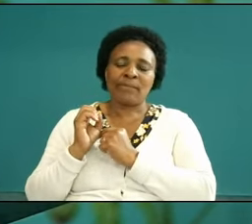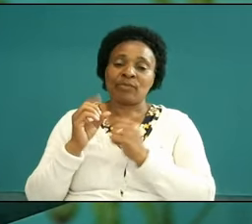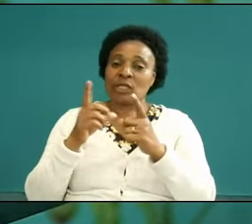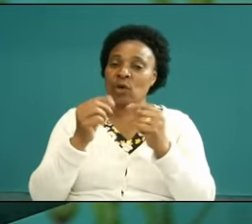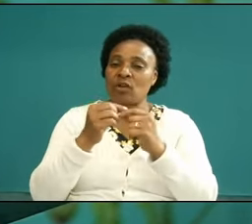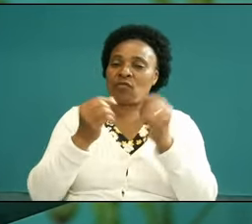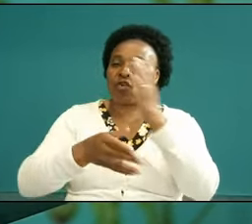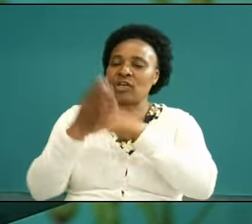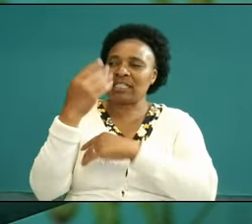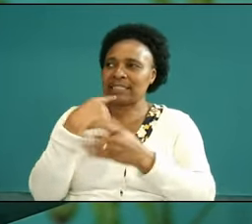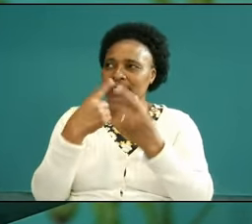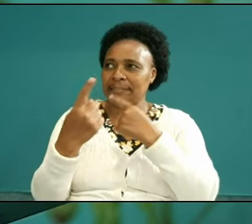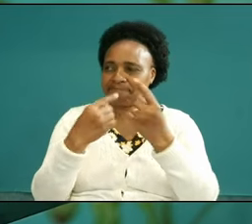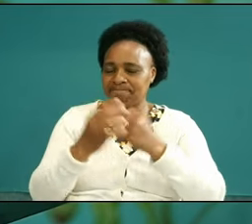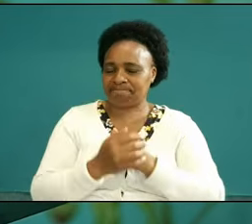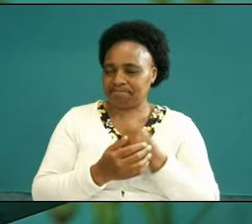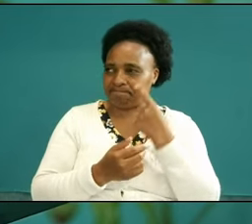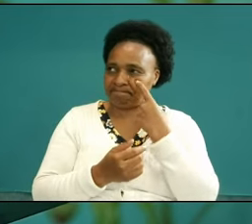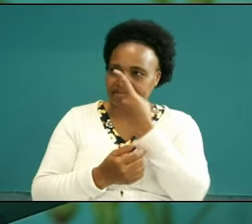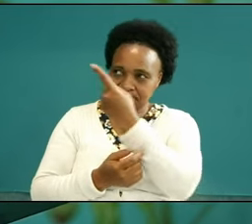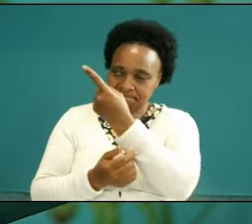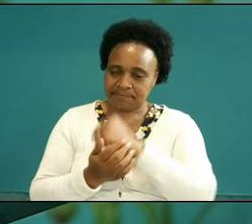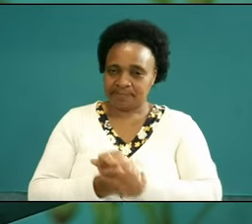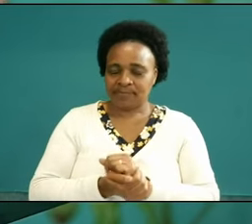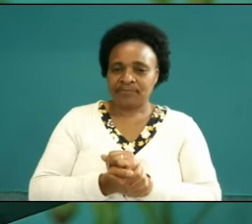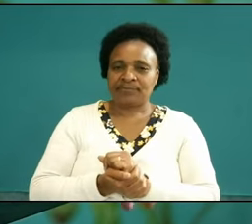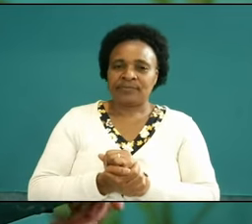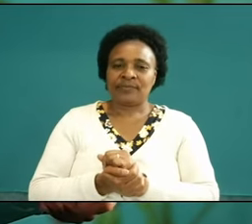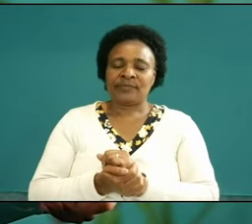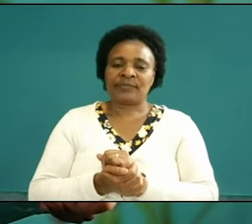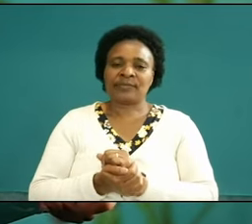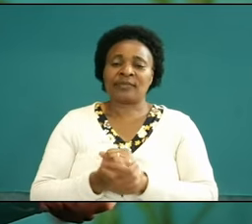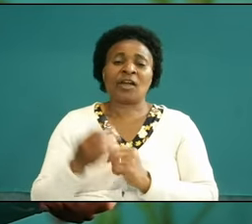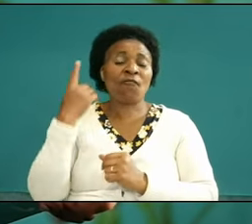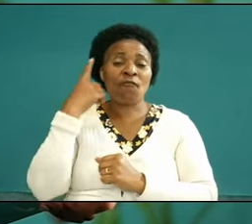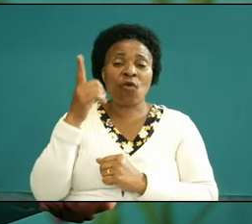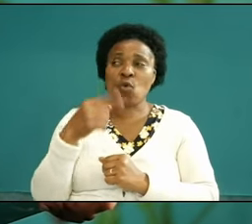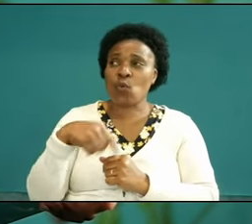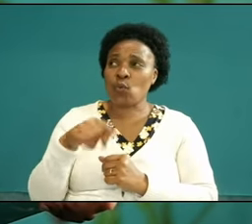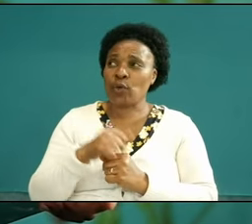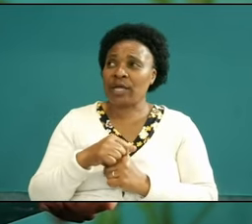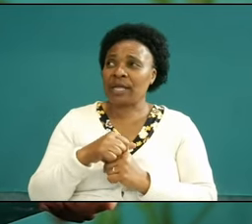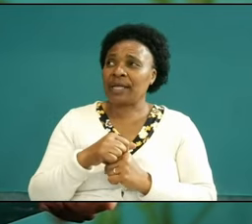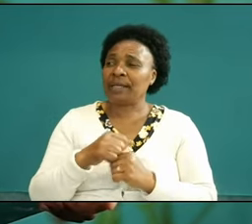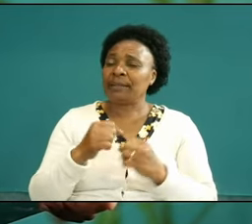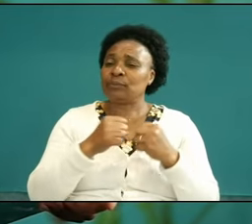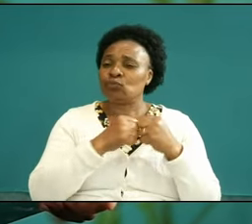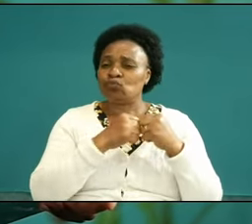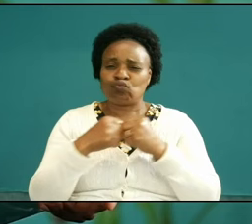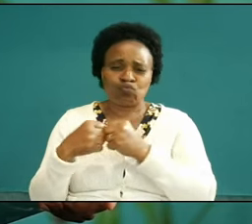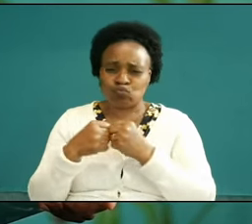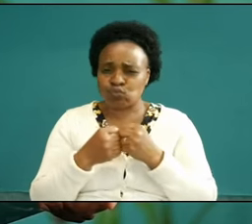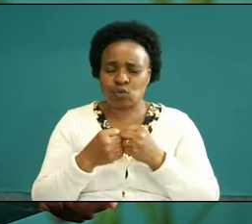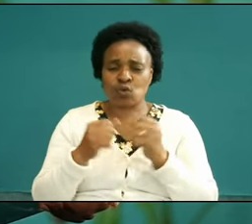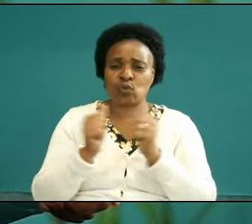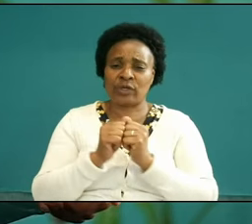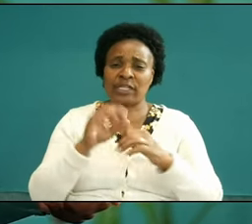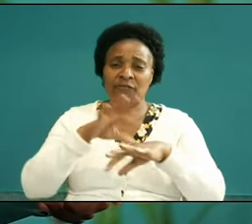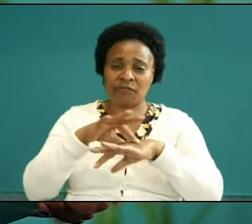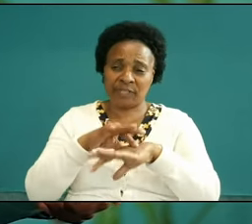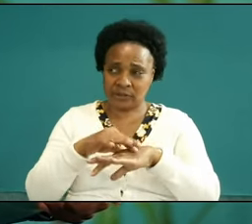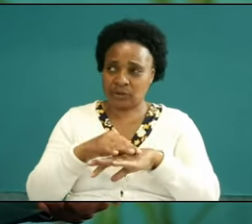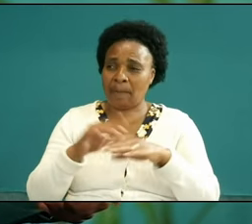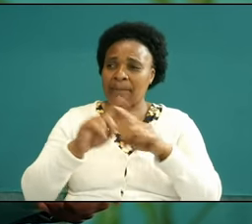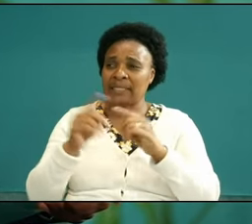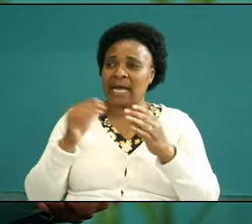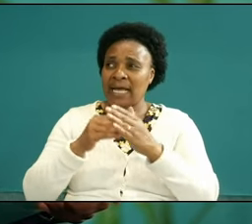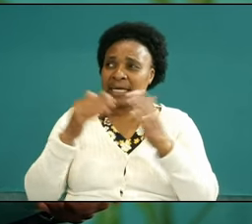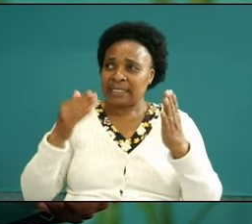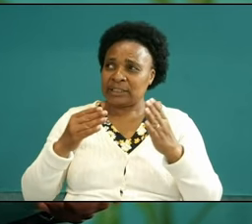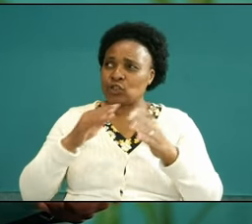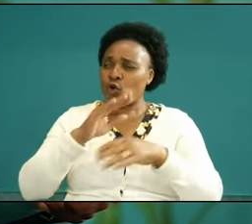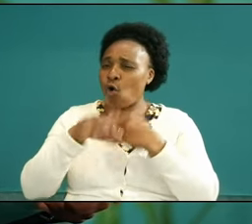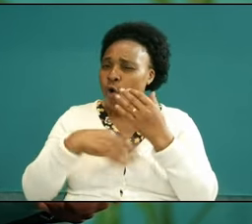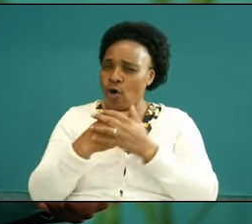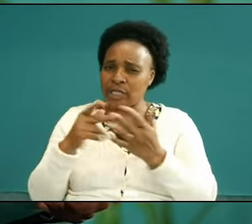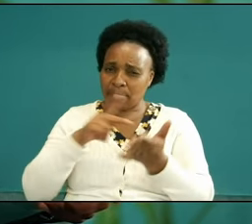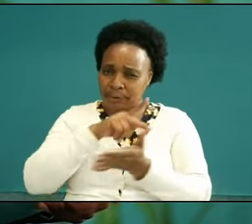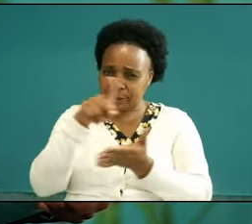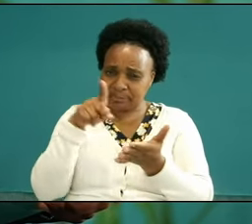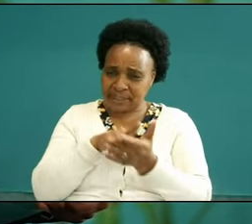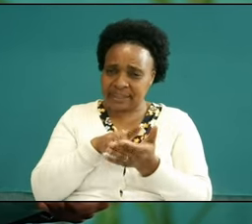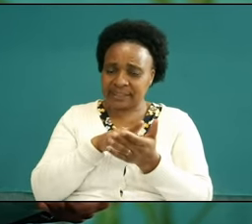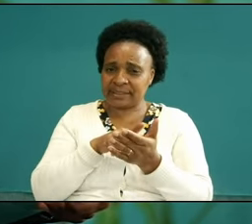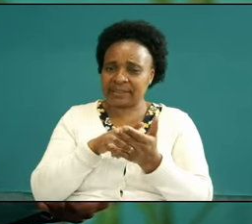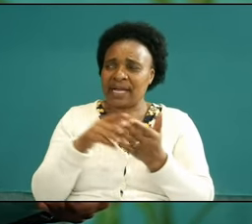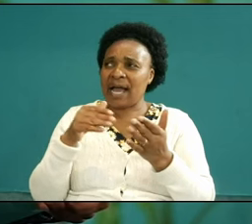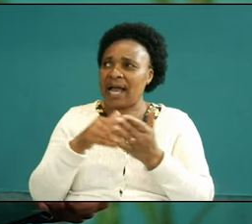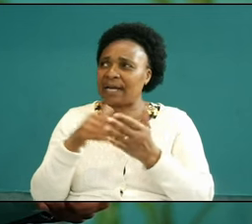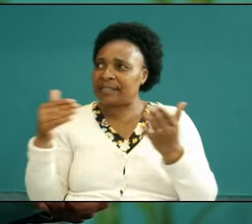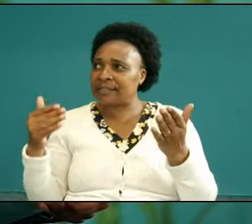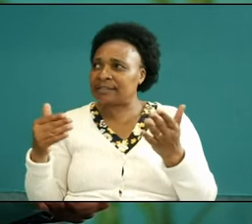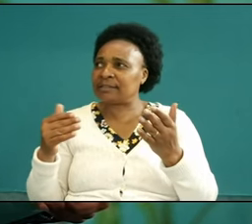says for we do not restle against flesh and blood but against principalities against spers against